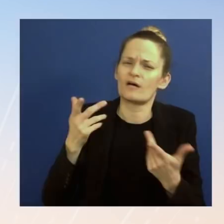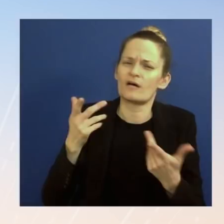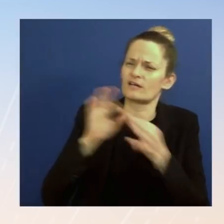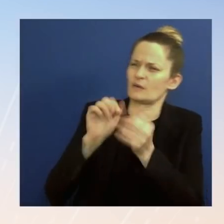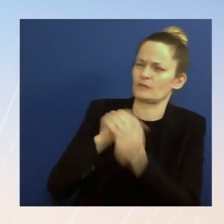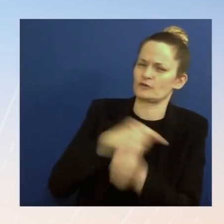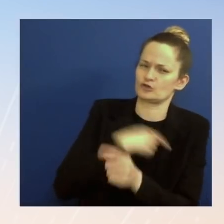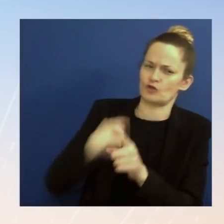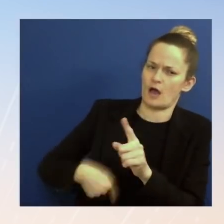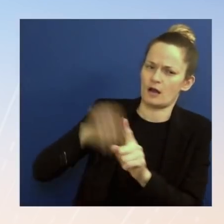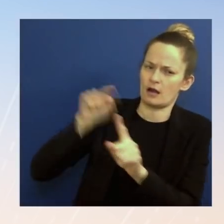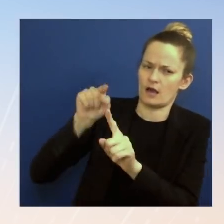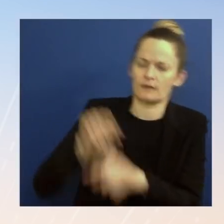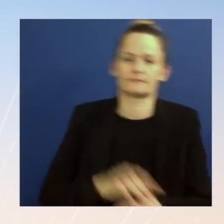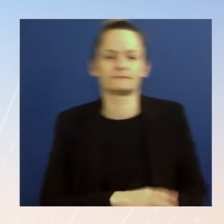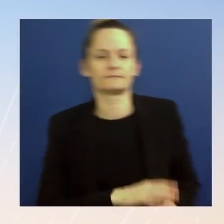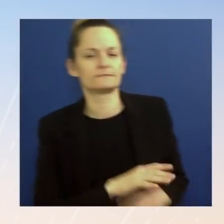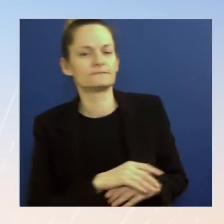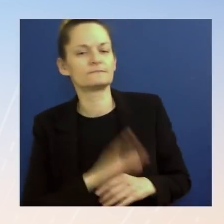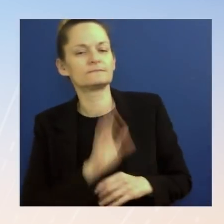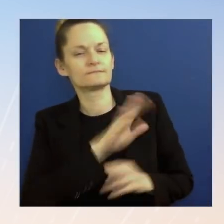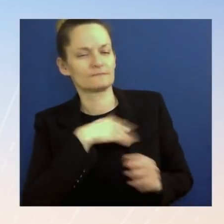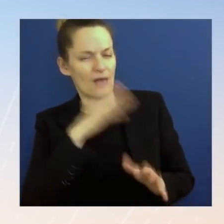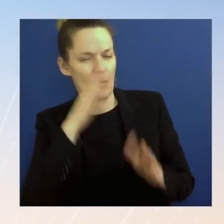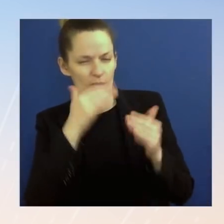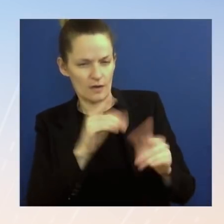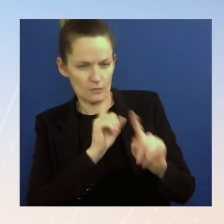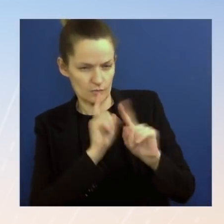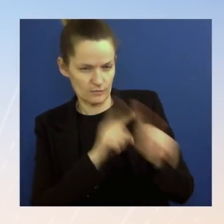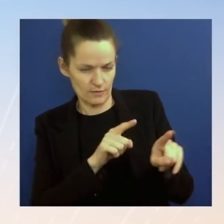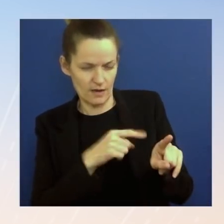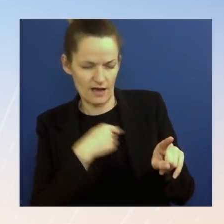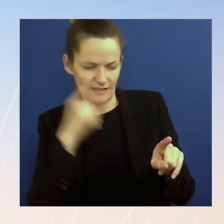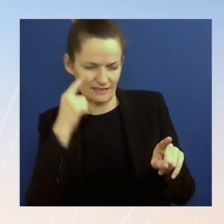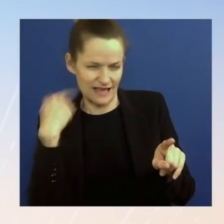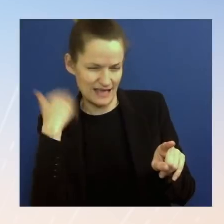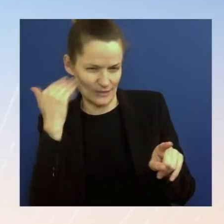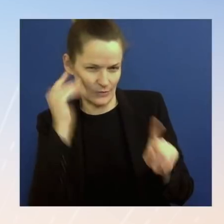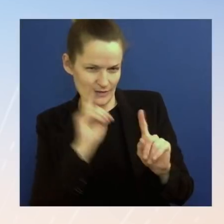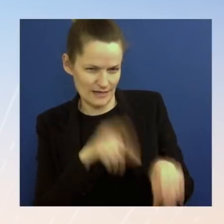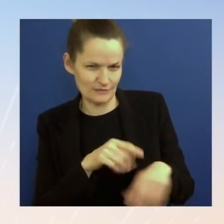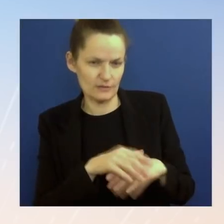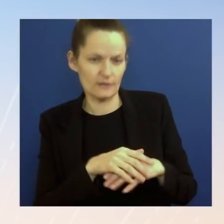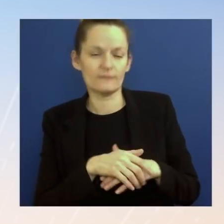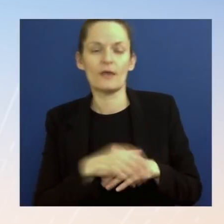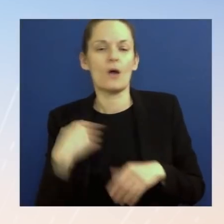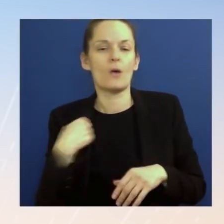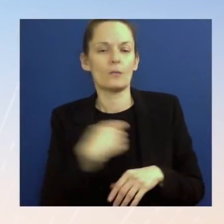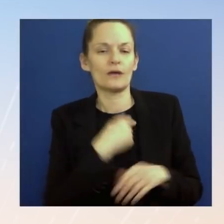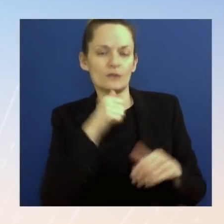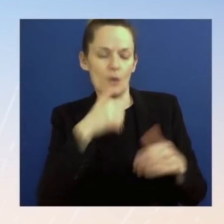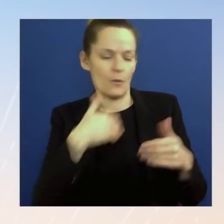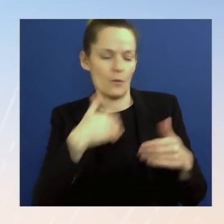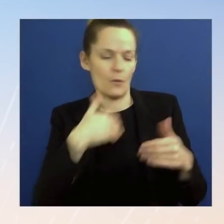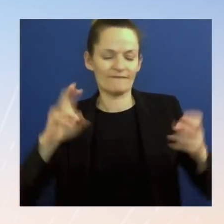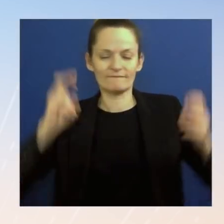But you are obviously correct that what he is -- he's been very clear and consistent about his -- that he does not have the intention